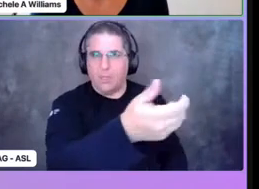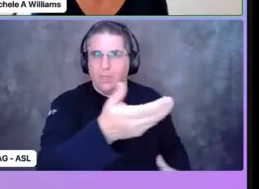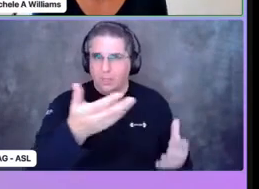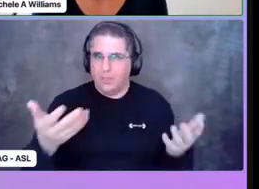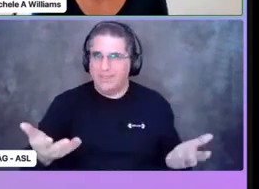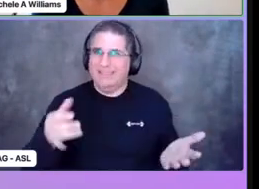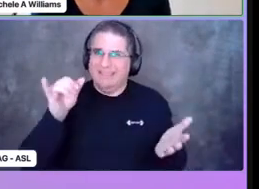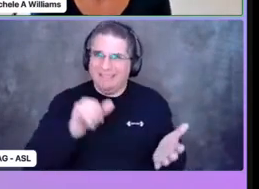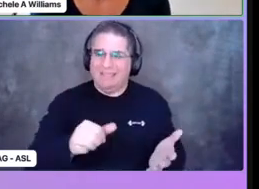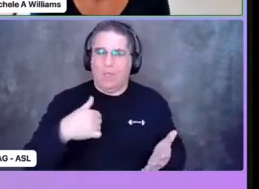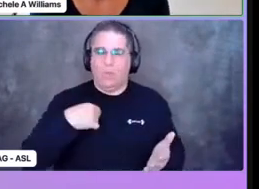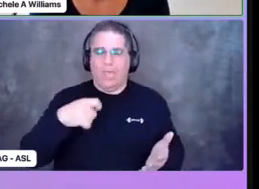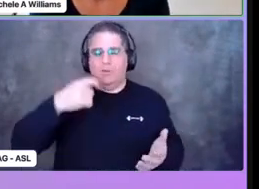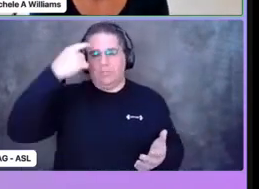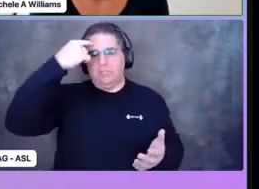to remember that our mindset